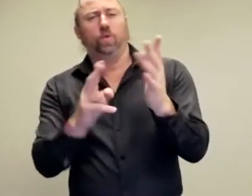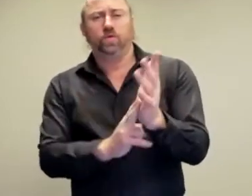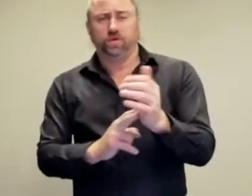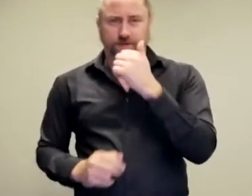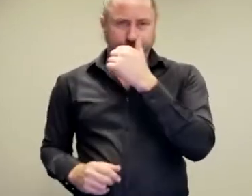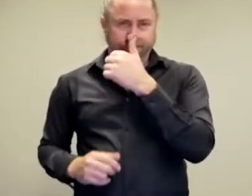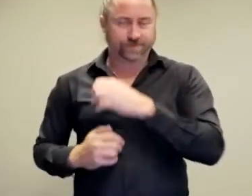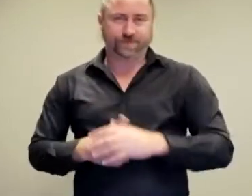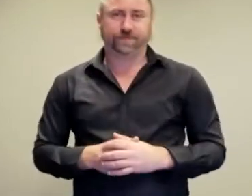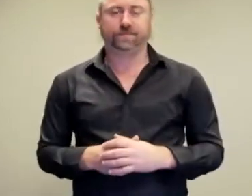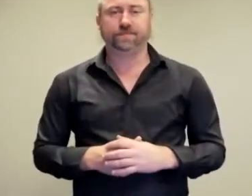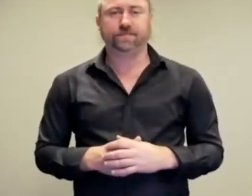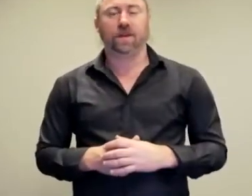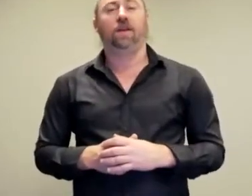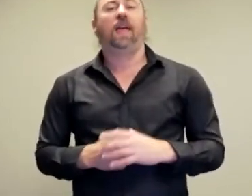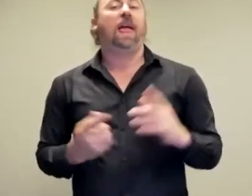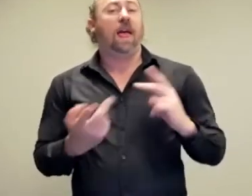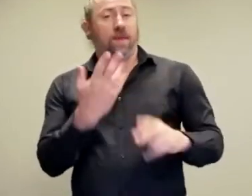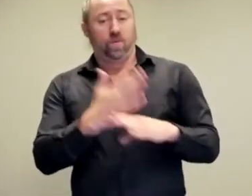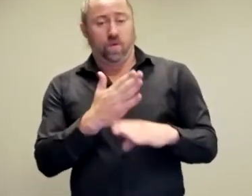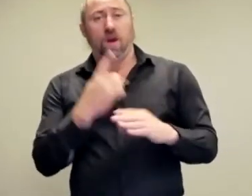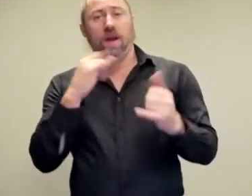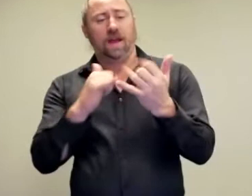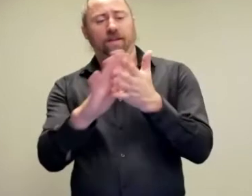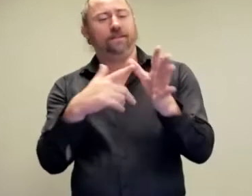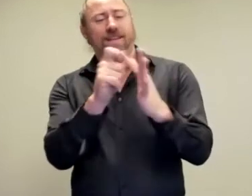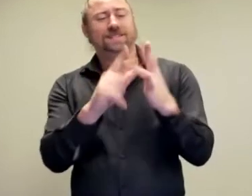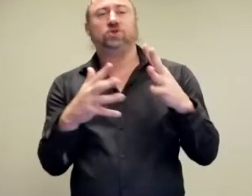In another Open Studio work I've used shadows of the vessels to create a